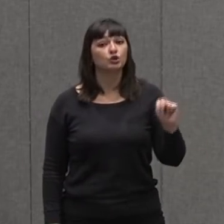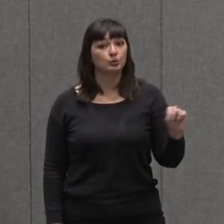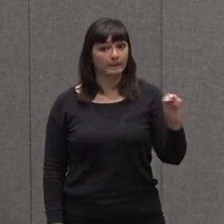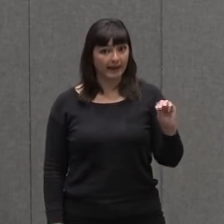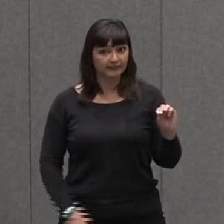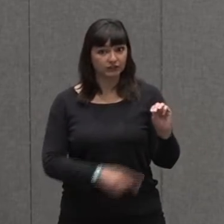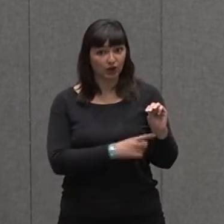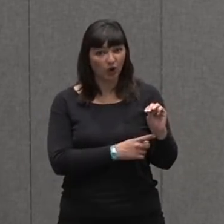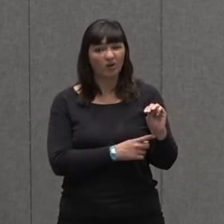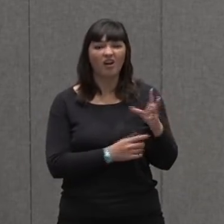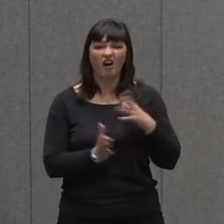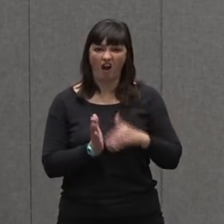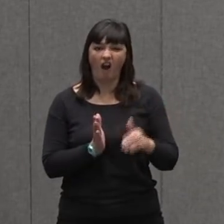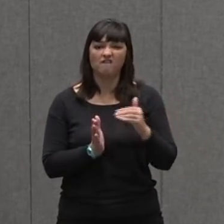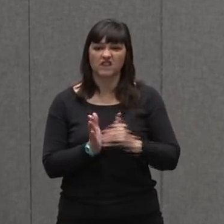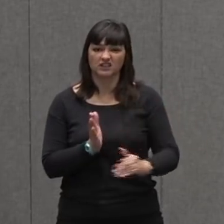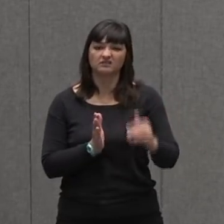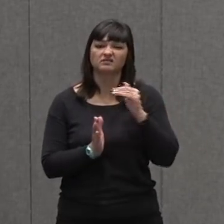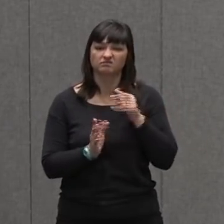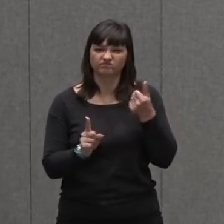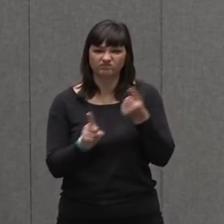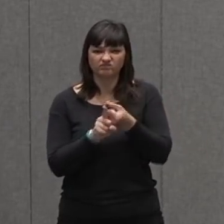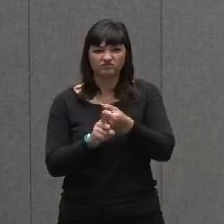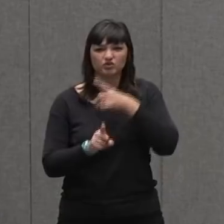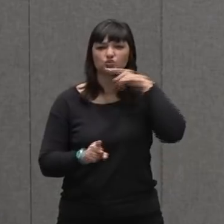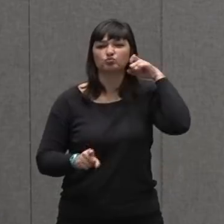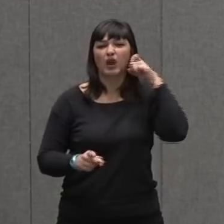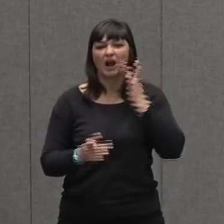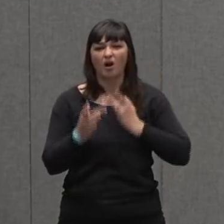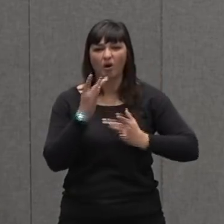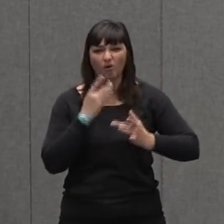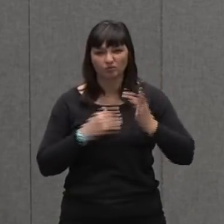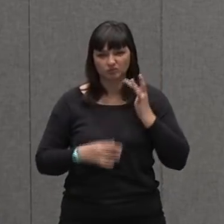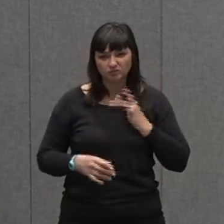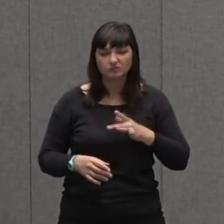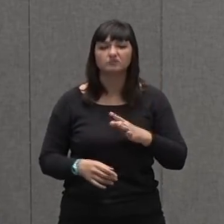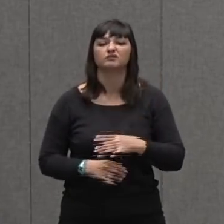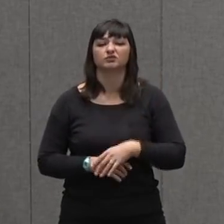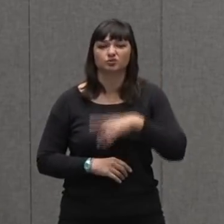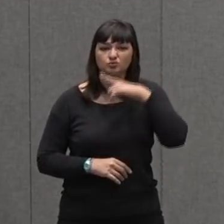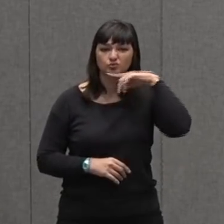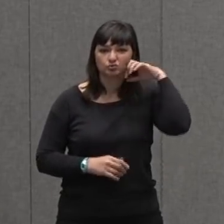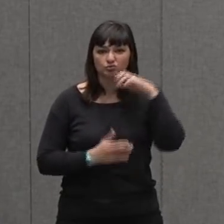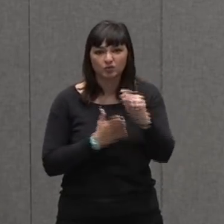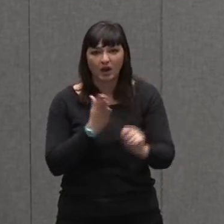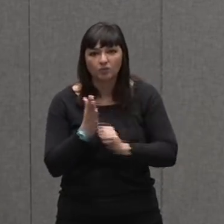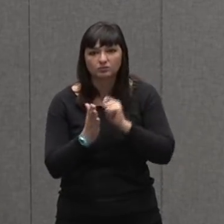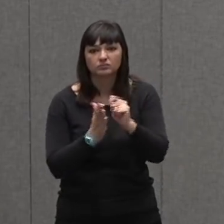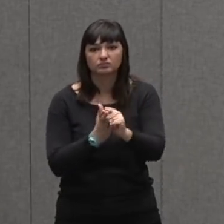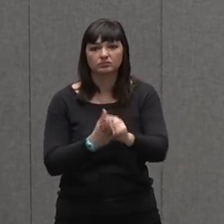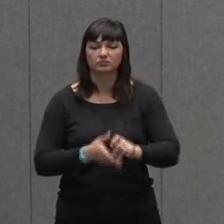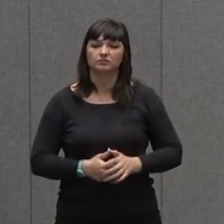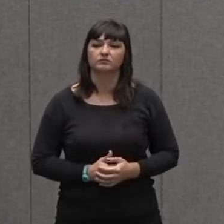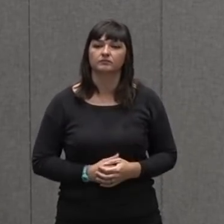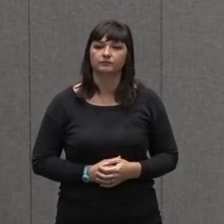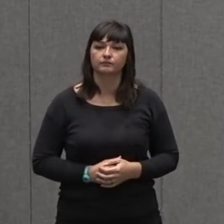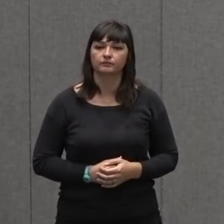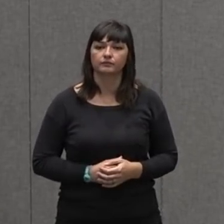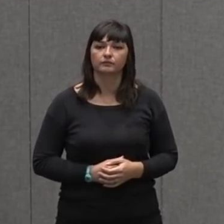And it's true for all parts of our state. All right friends, the next part is synonyms. And if you remember,